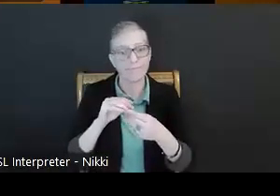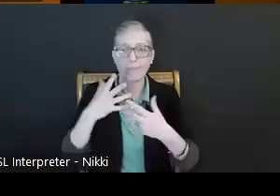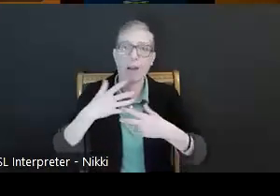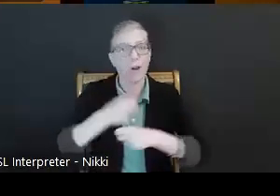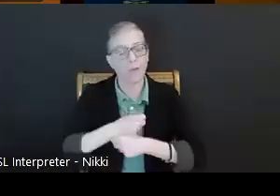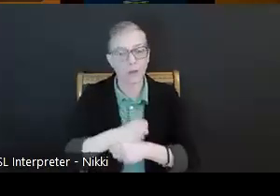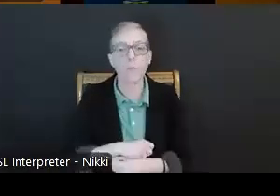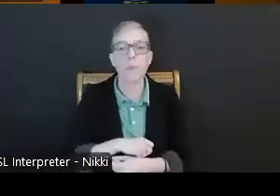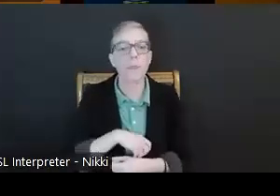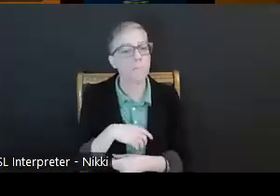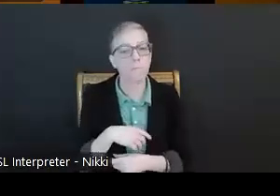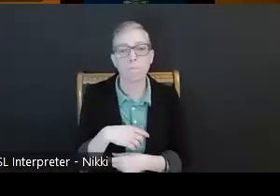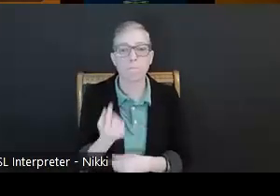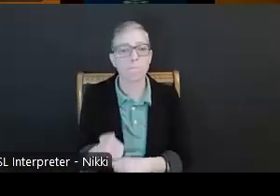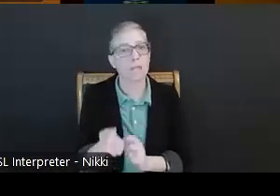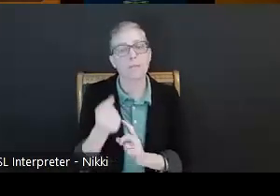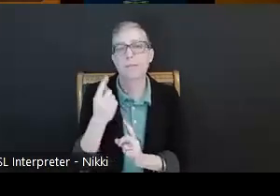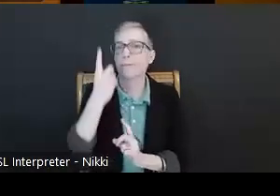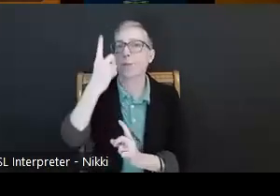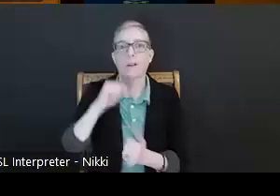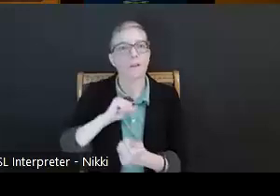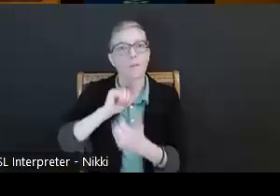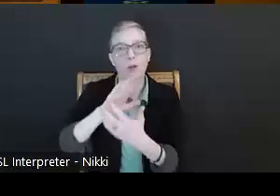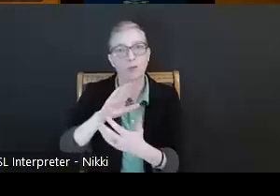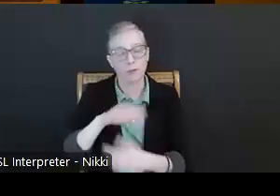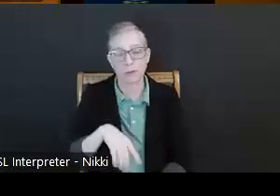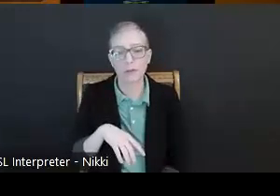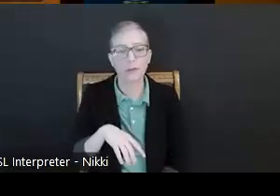adapt this intervention and just see if it worked and see if patients and diads like patients and